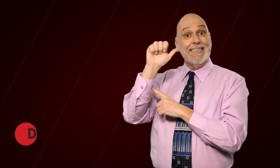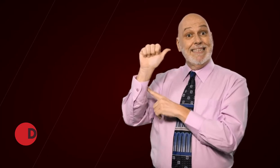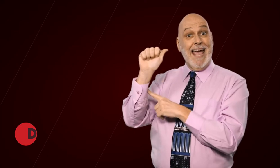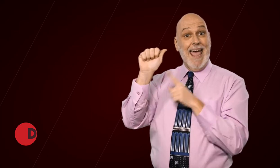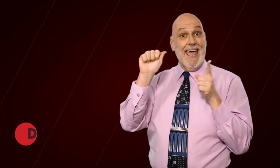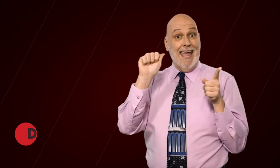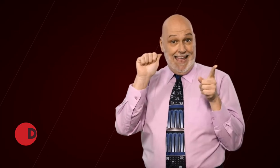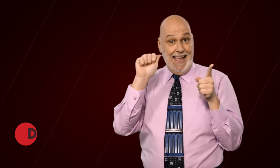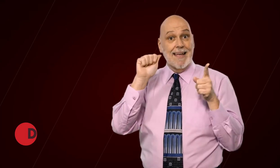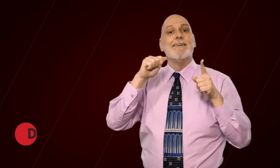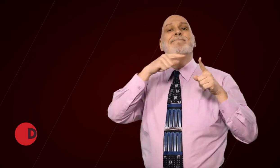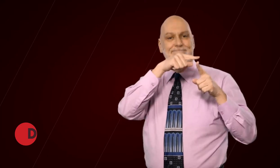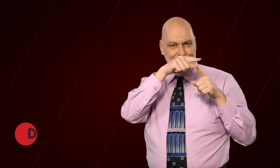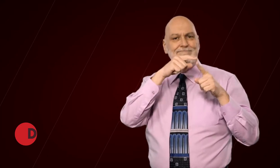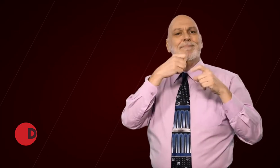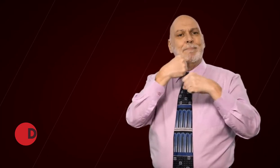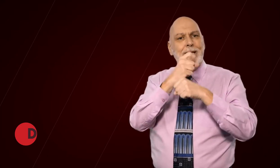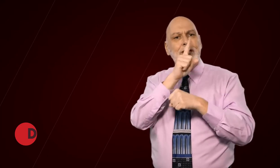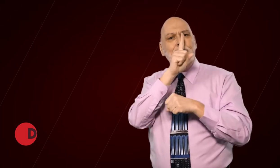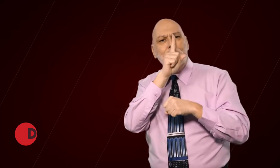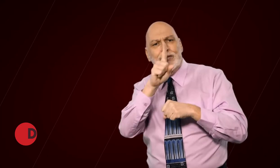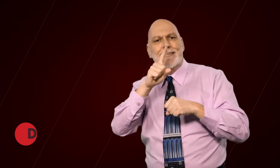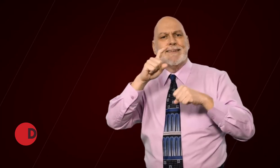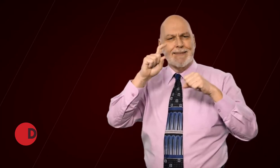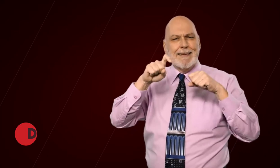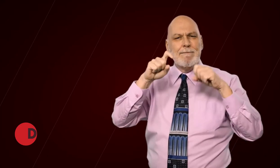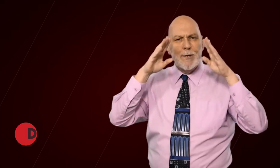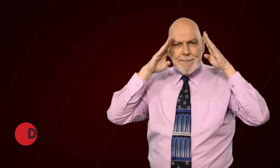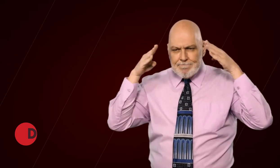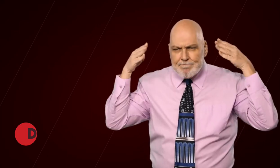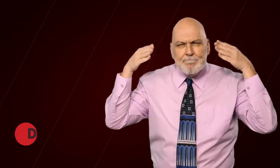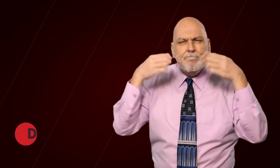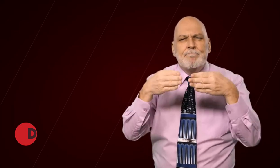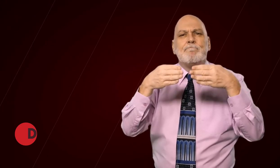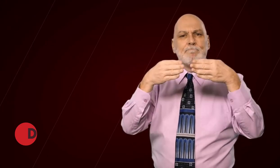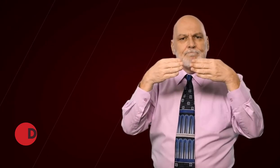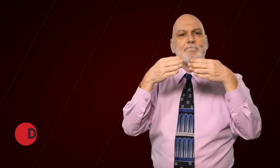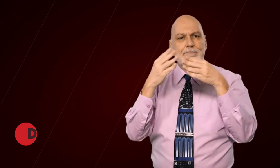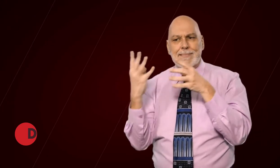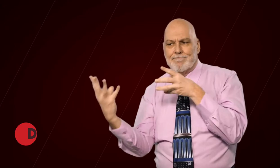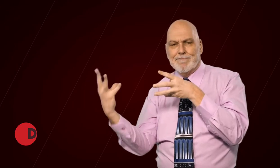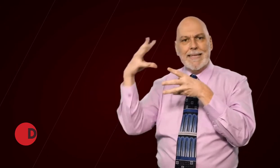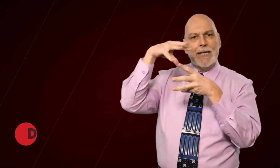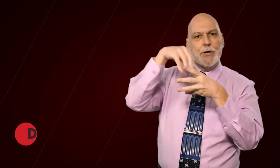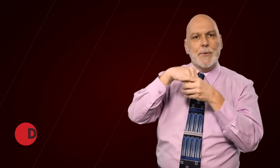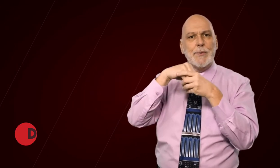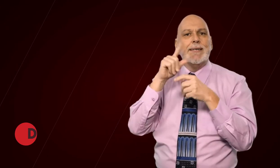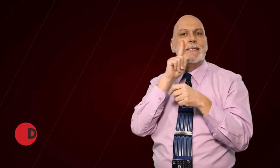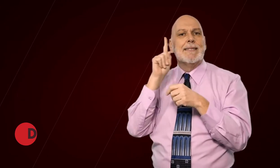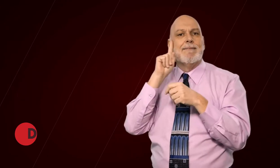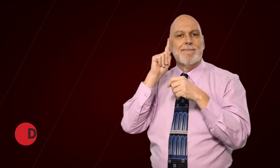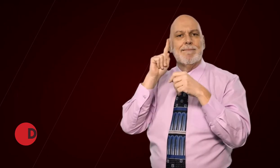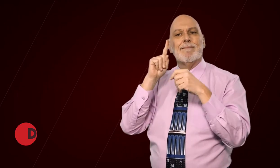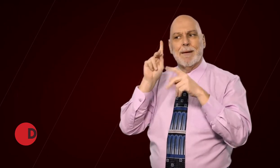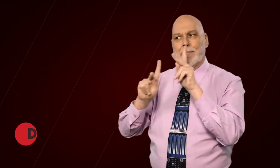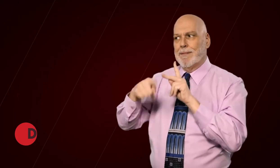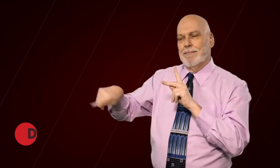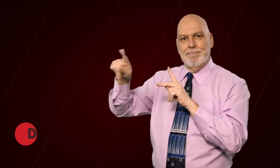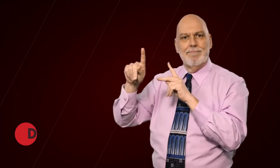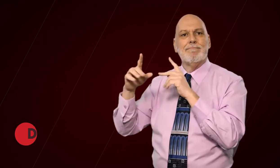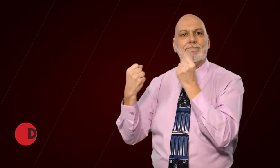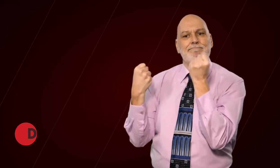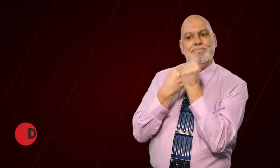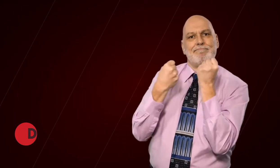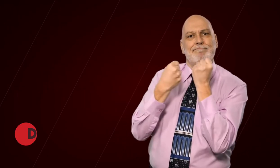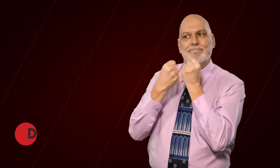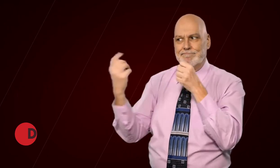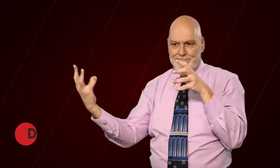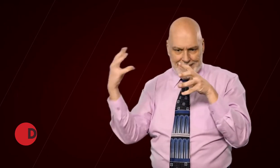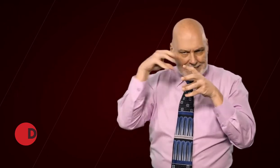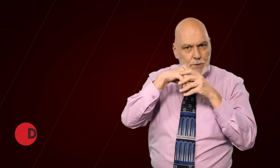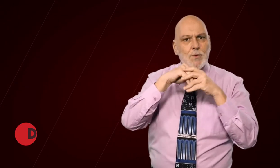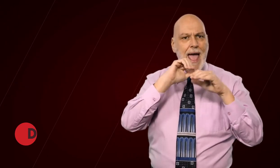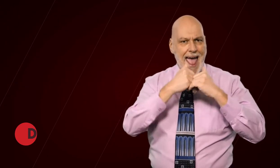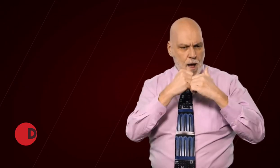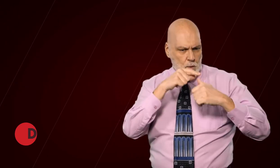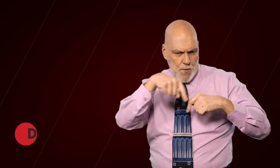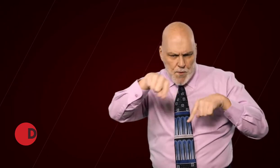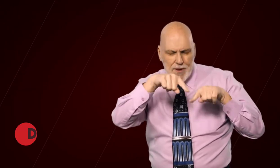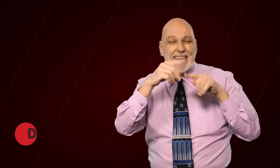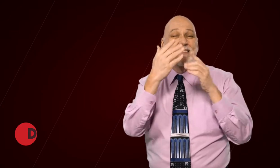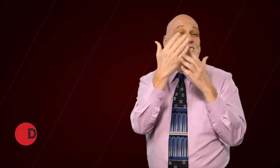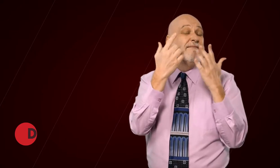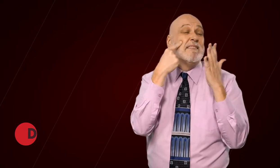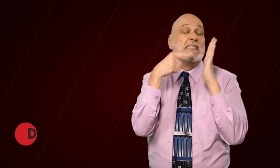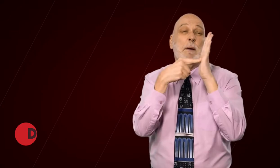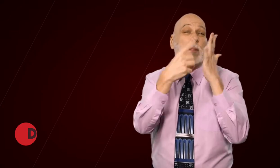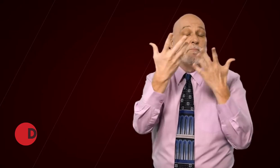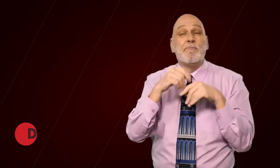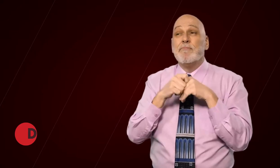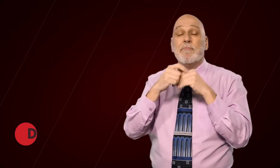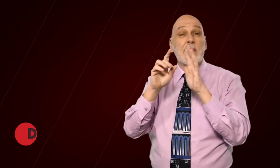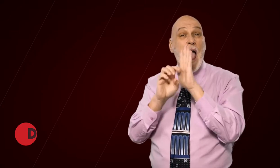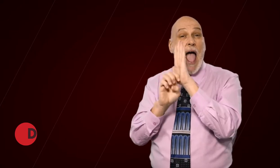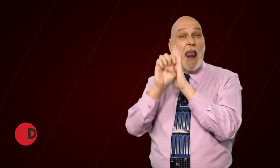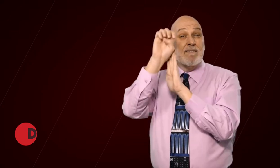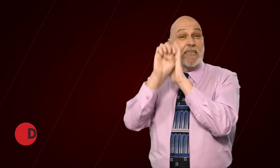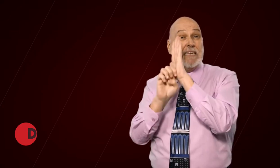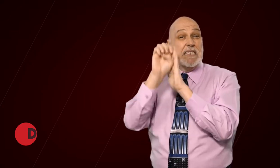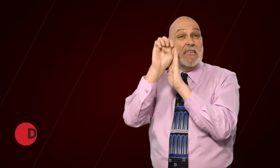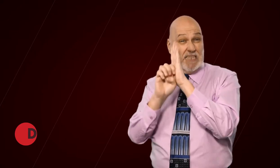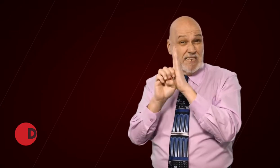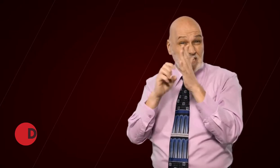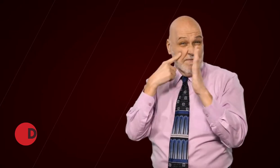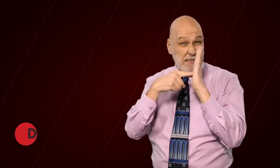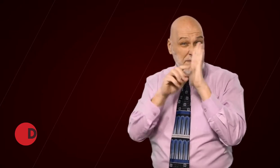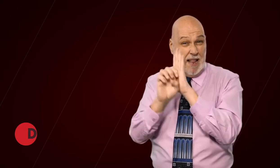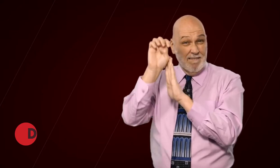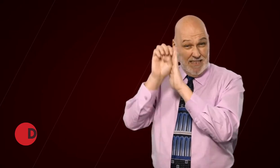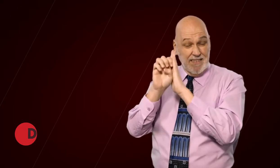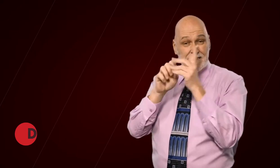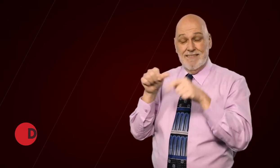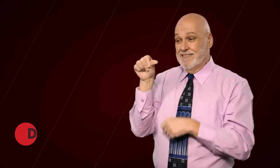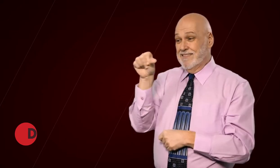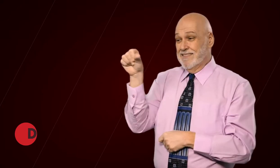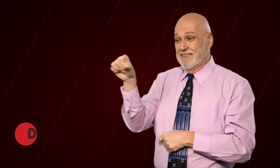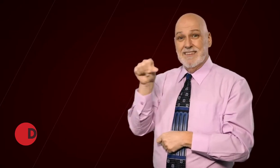Rick Hansen Foundation in BC who represents the disabled community.